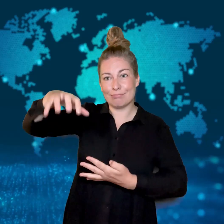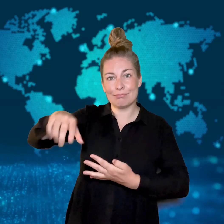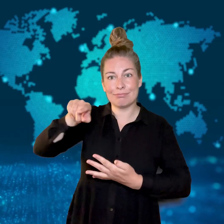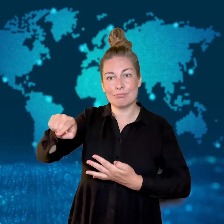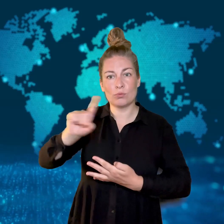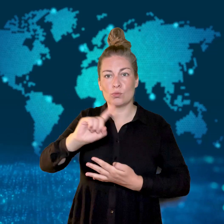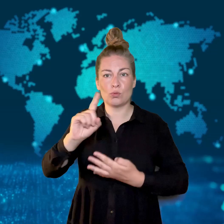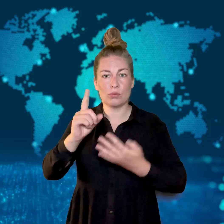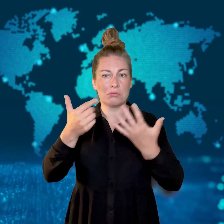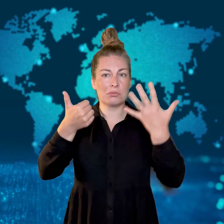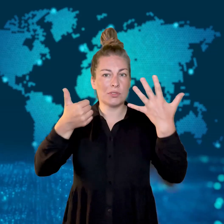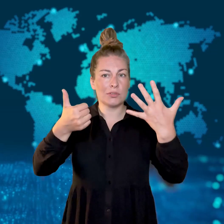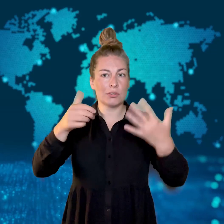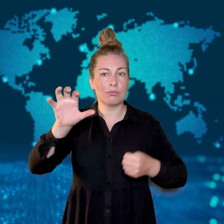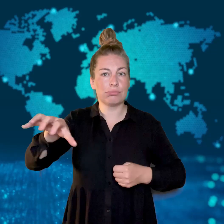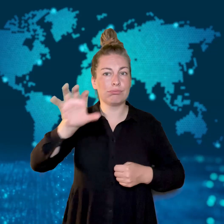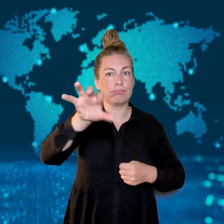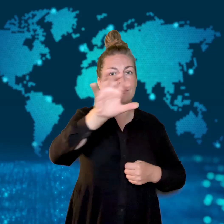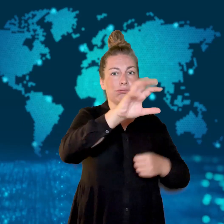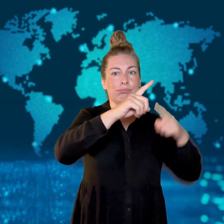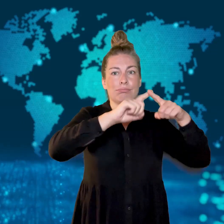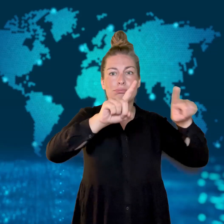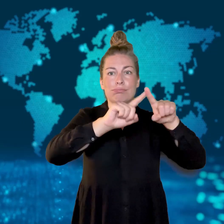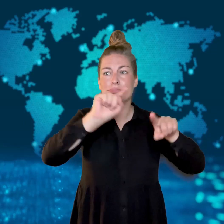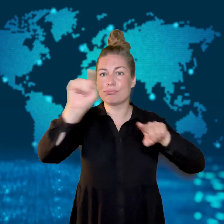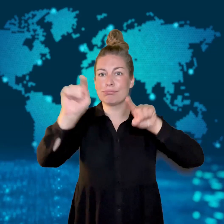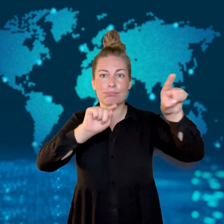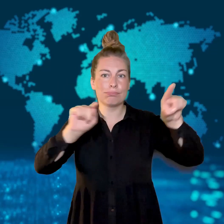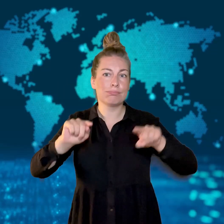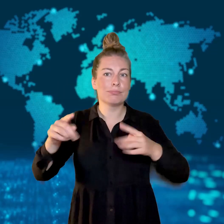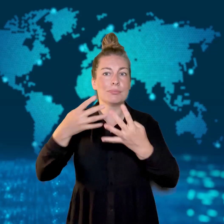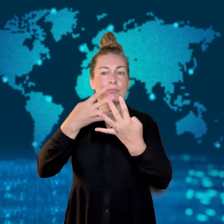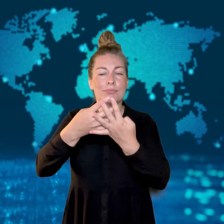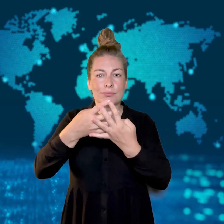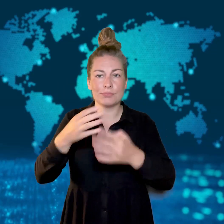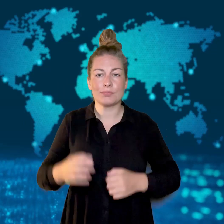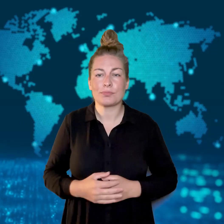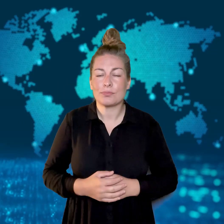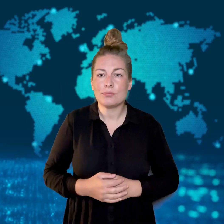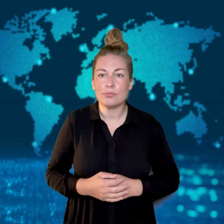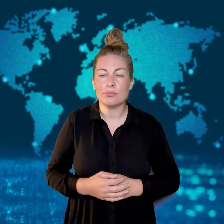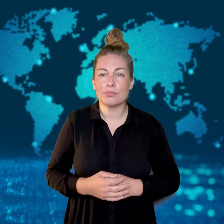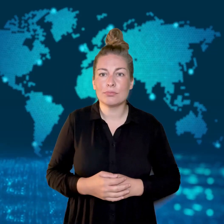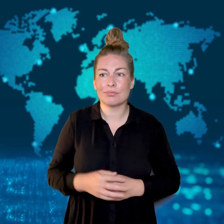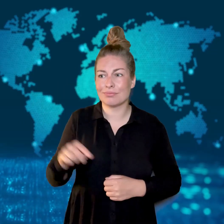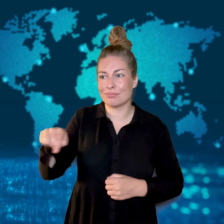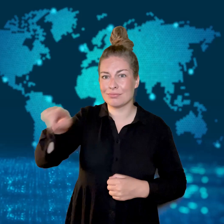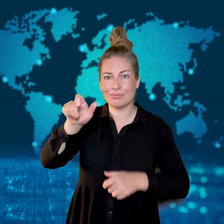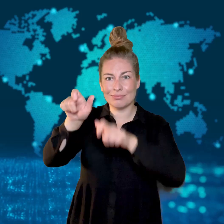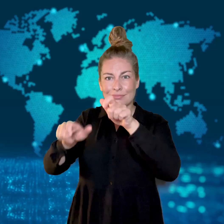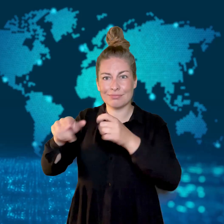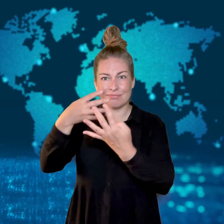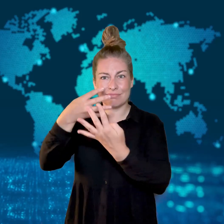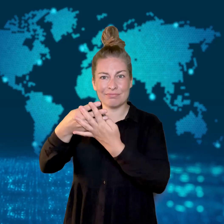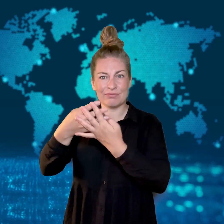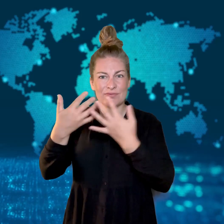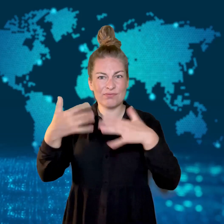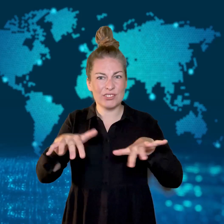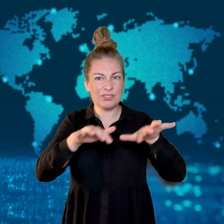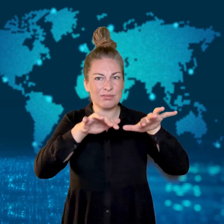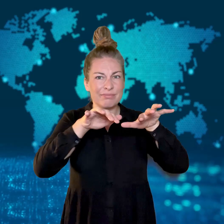across six different prisons in the country.